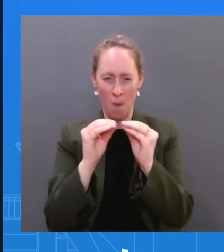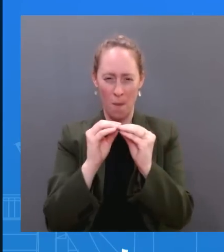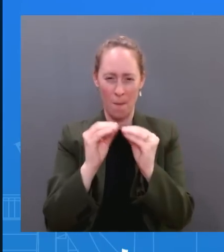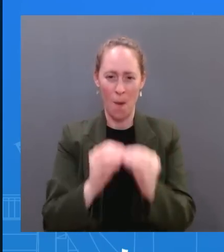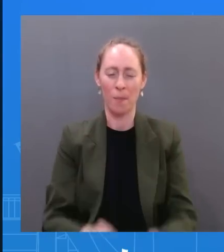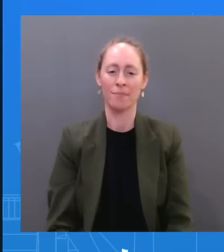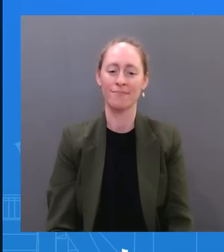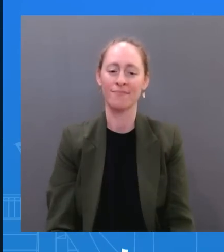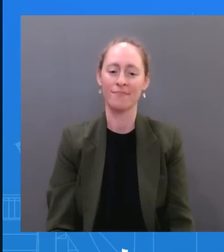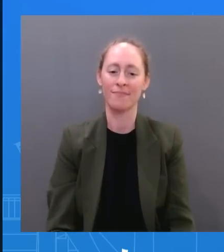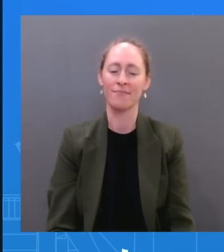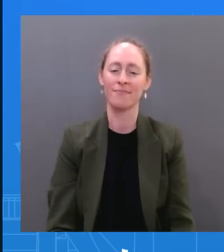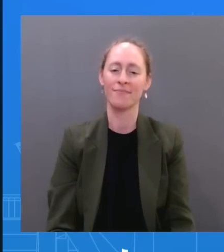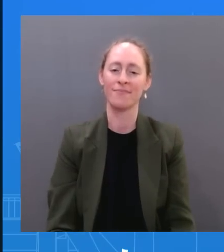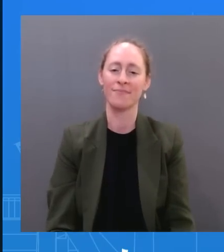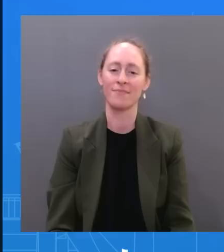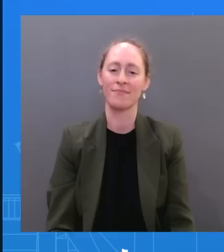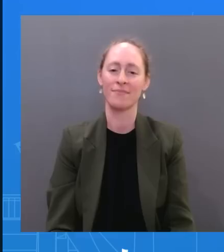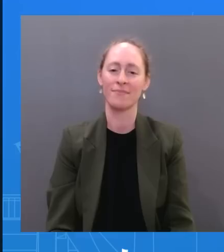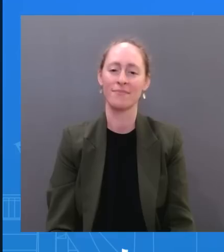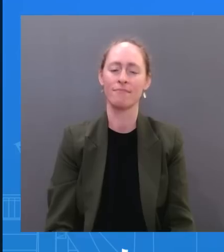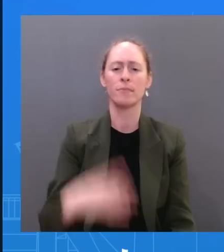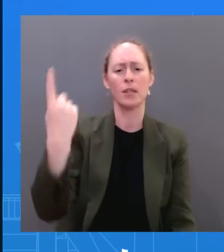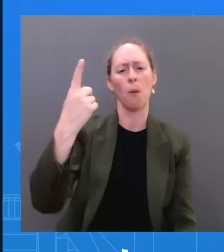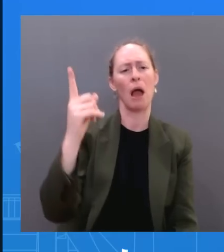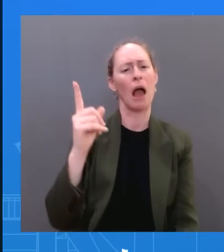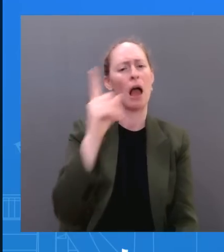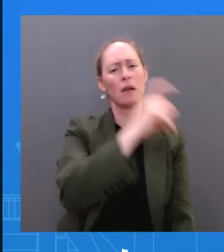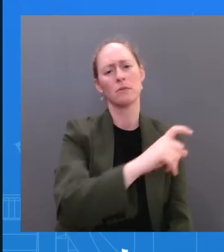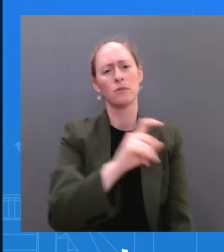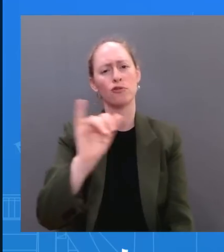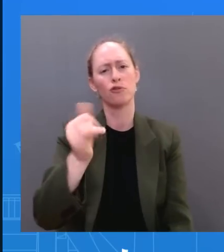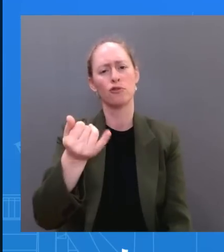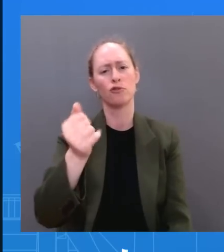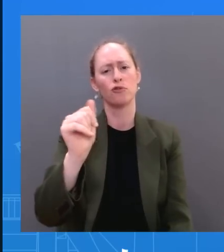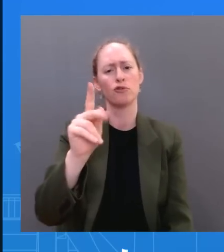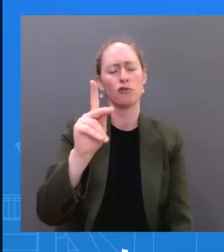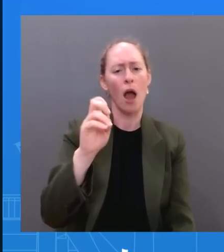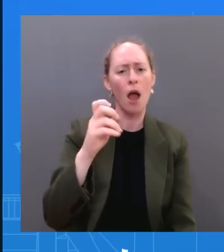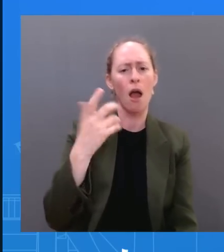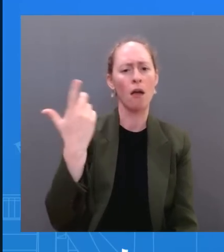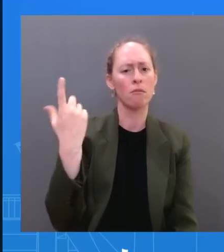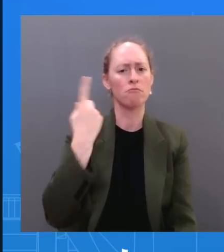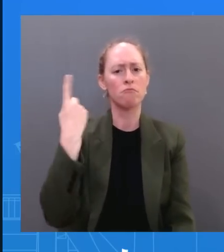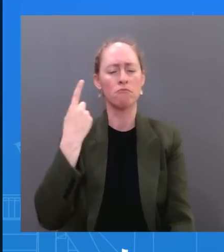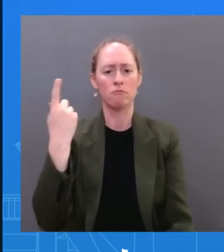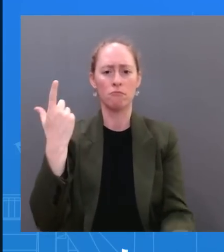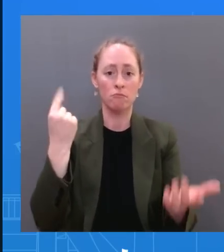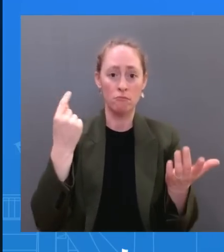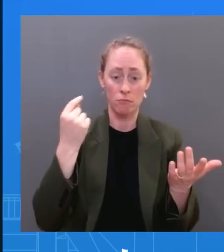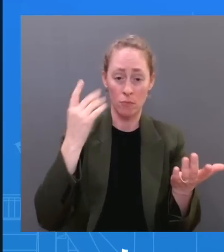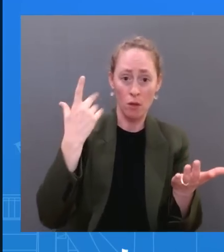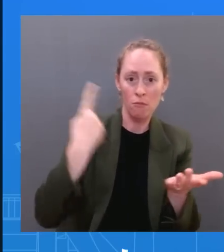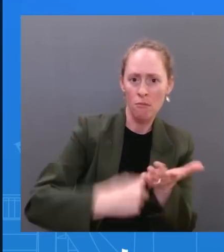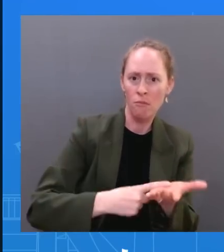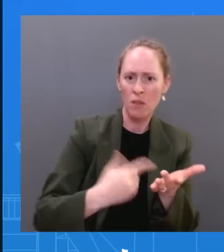and all the work that we're putting behind that, because that is a top priority for this administration, because we need to continue to compete